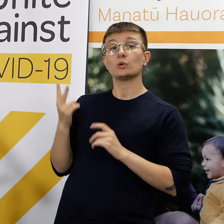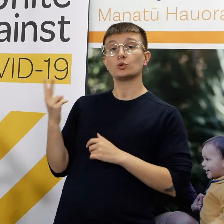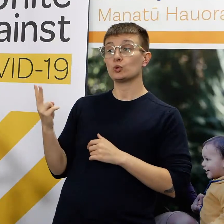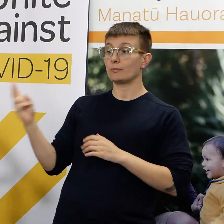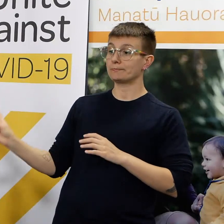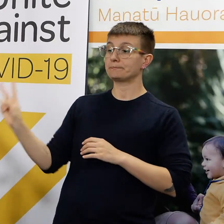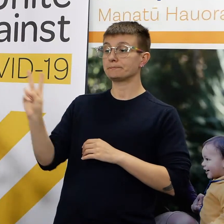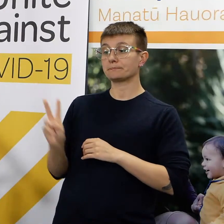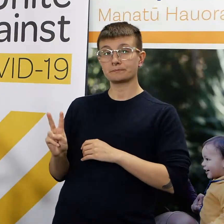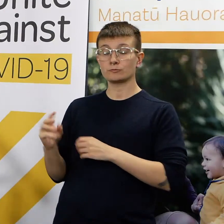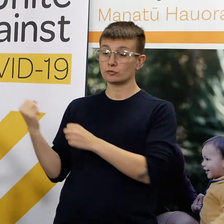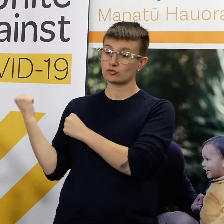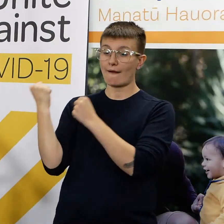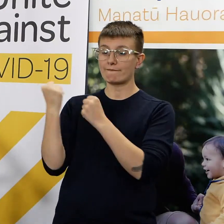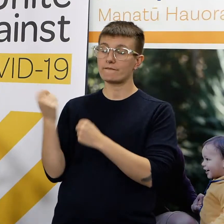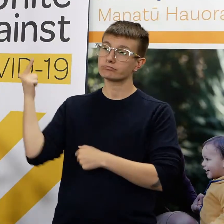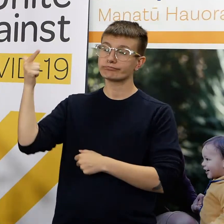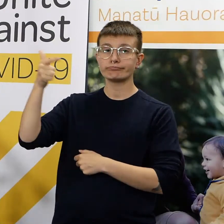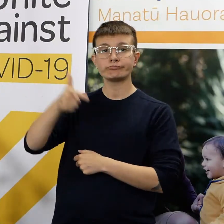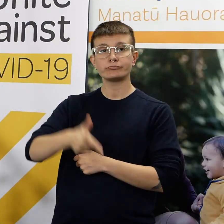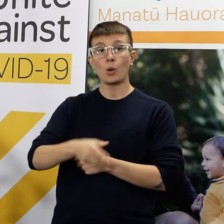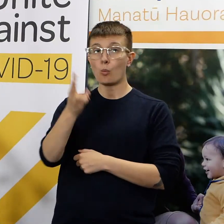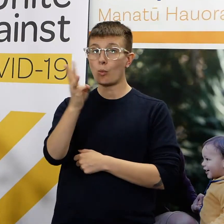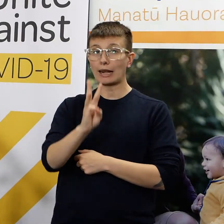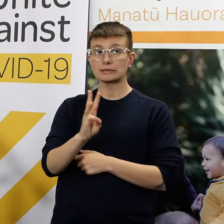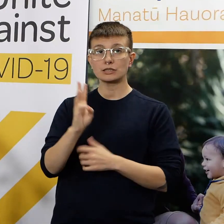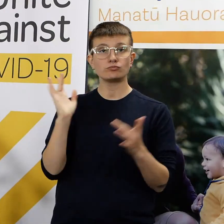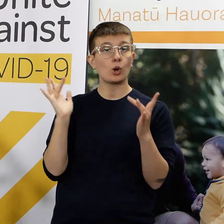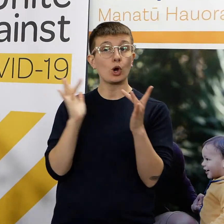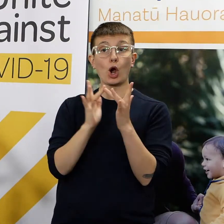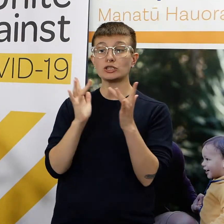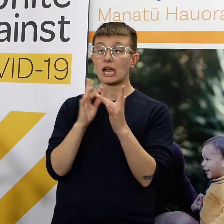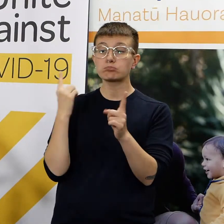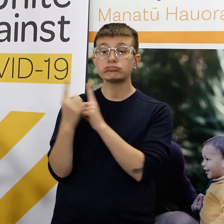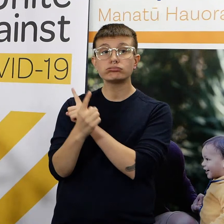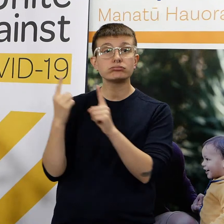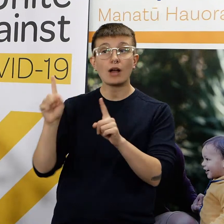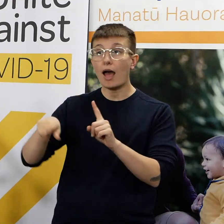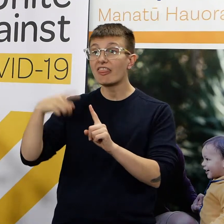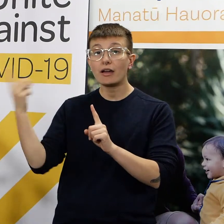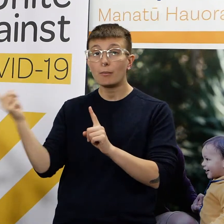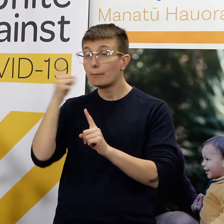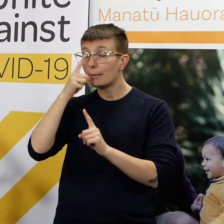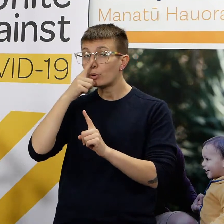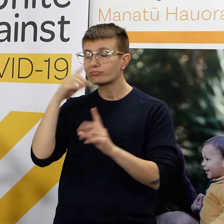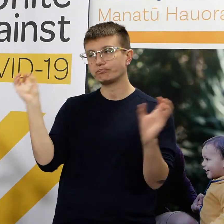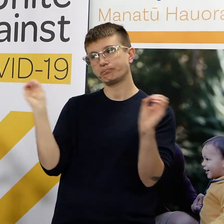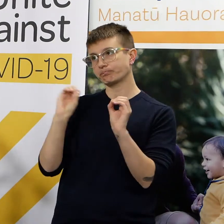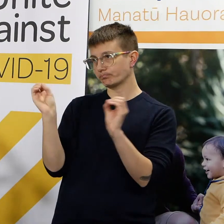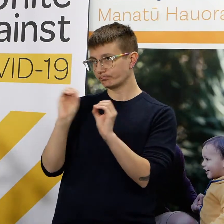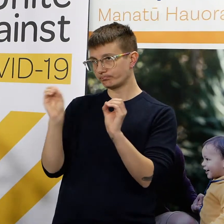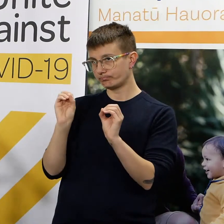and had no contact with anybody else during that trip. And they didn't use any public facilities,